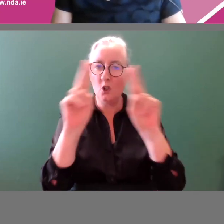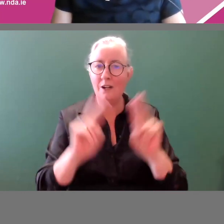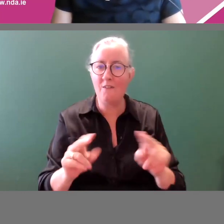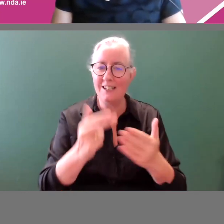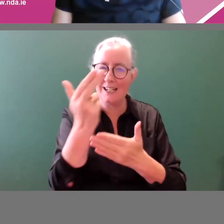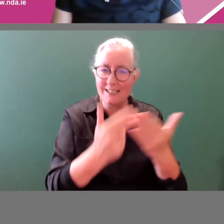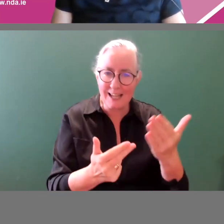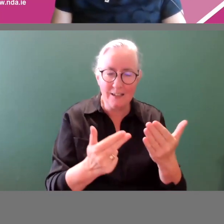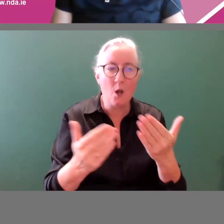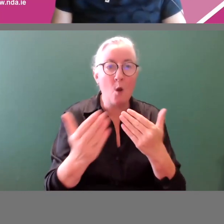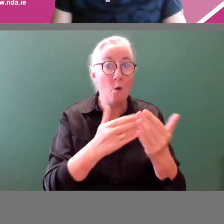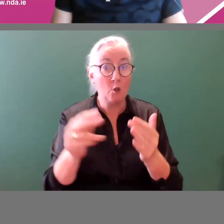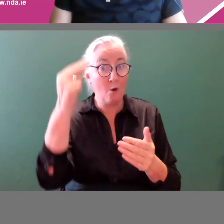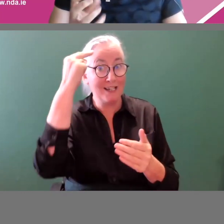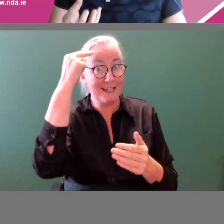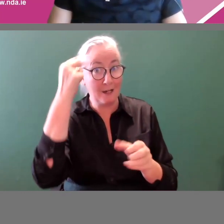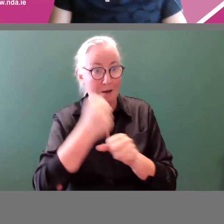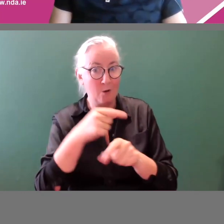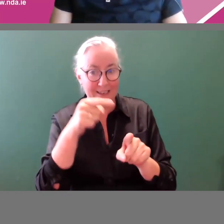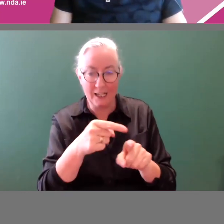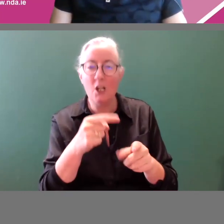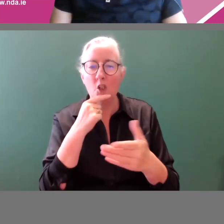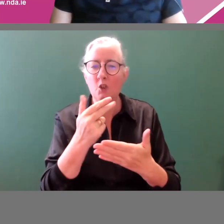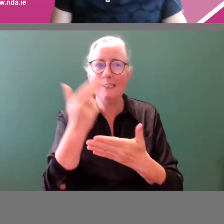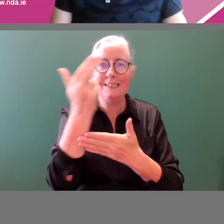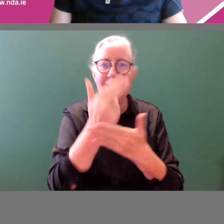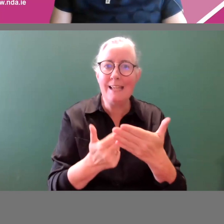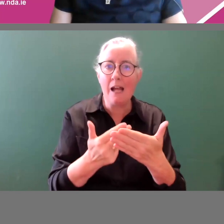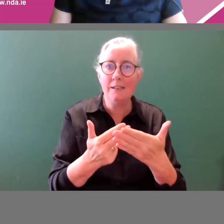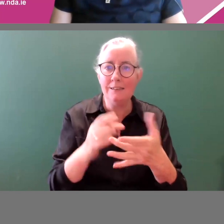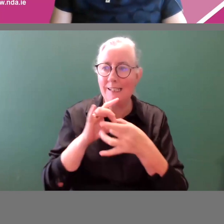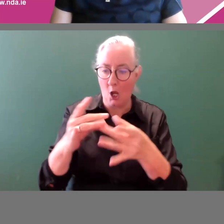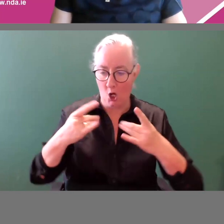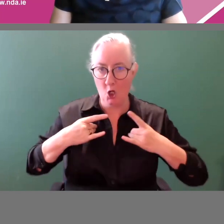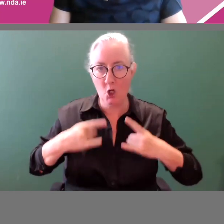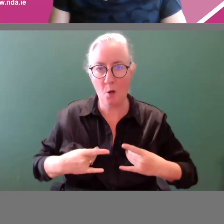understanding of what it's about. Really designing in response tohuman needs and particularly in the